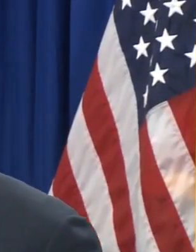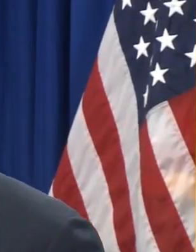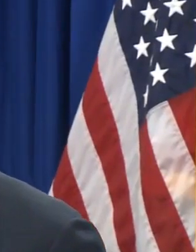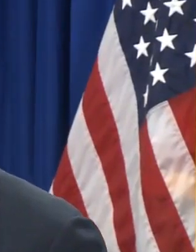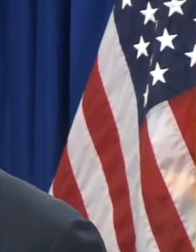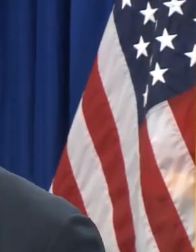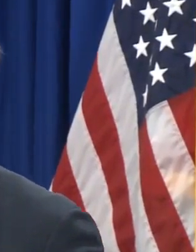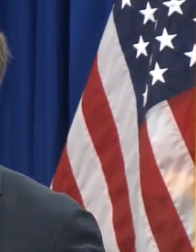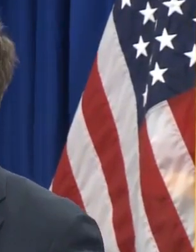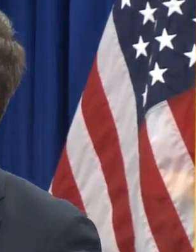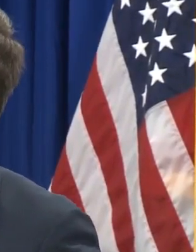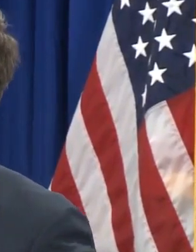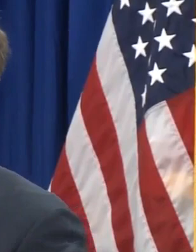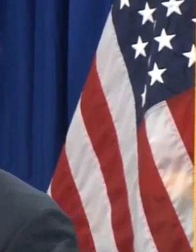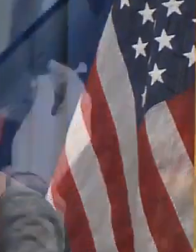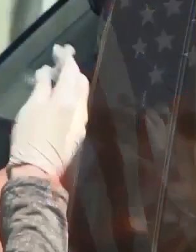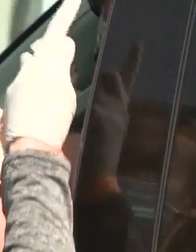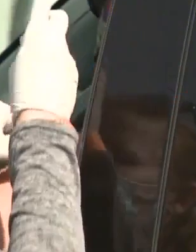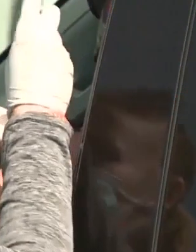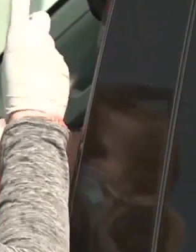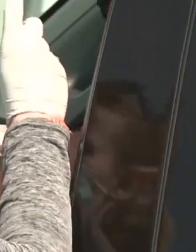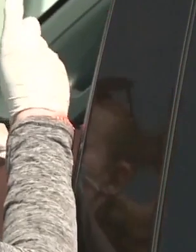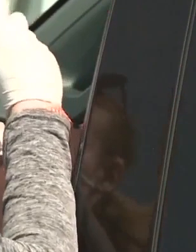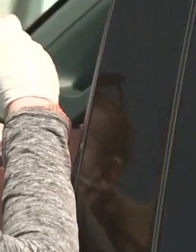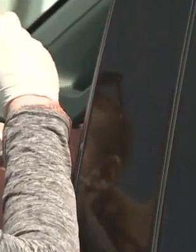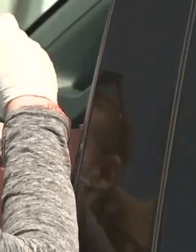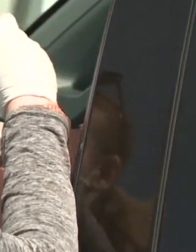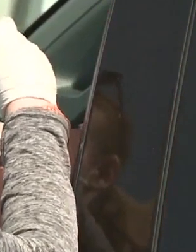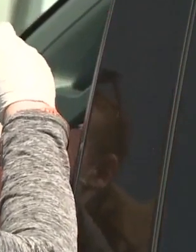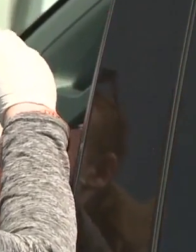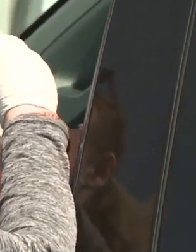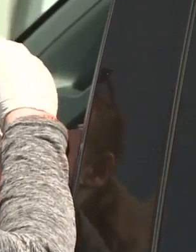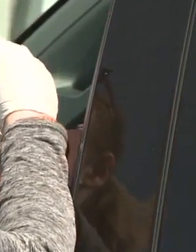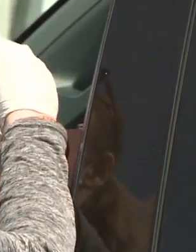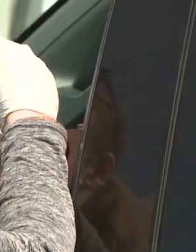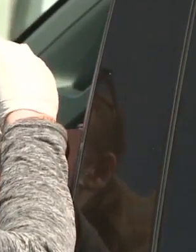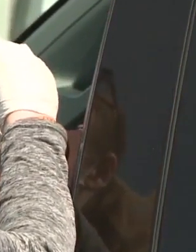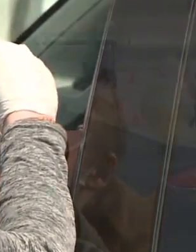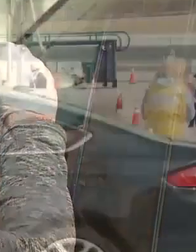MY QUESTION TO DR. FAUCI, IS, WHAT ELSE IS THERE?